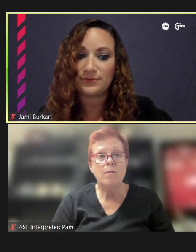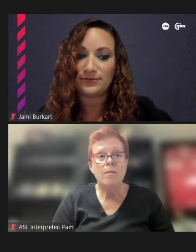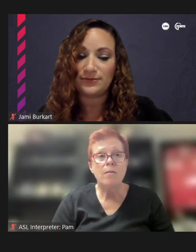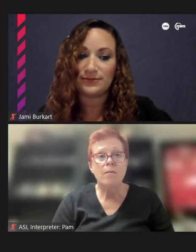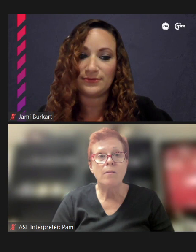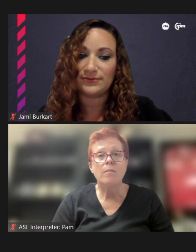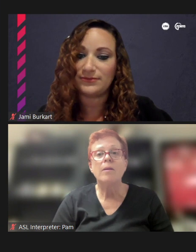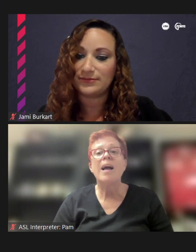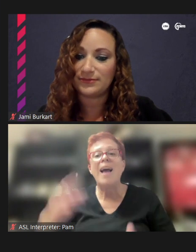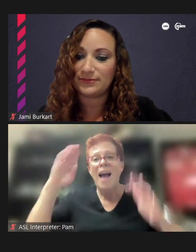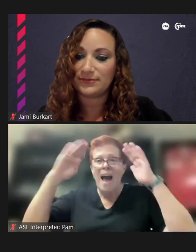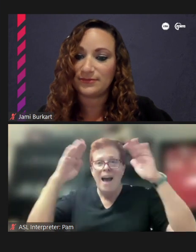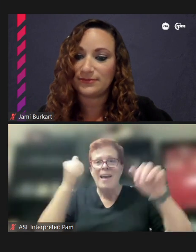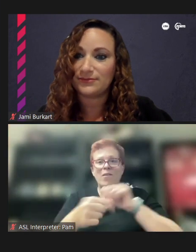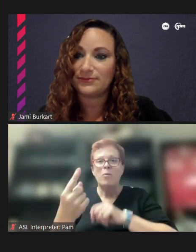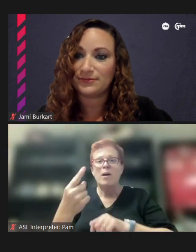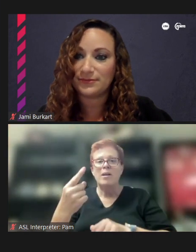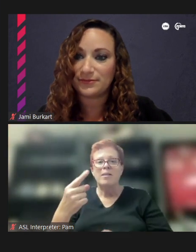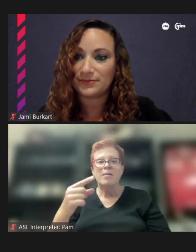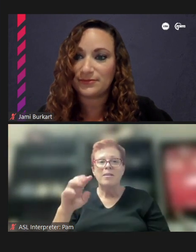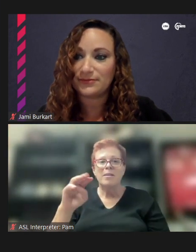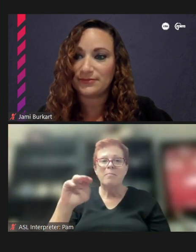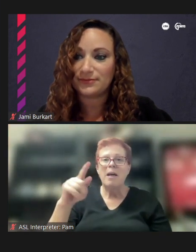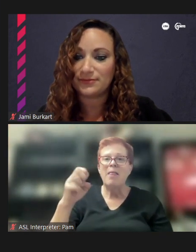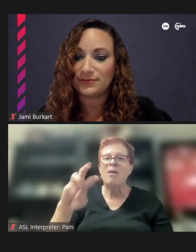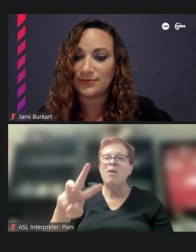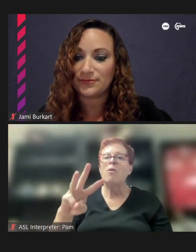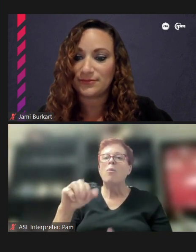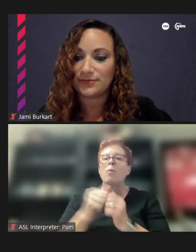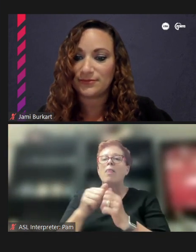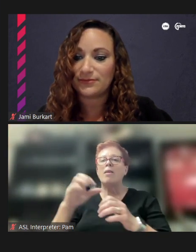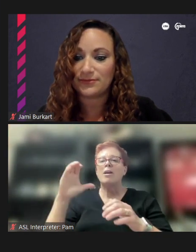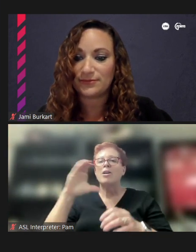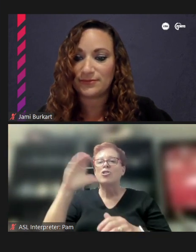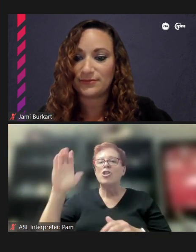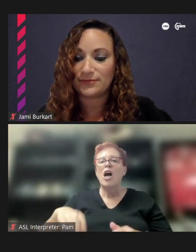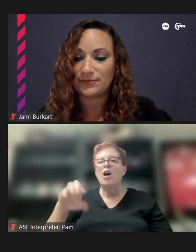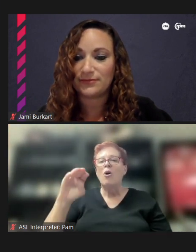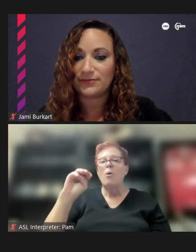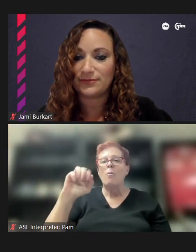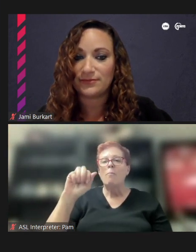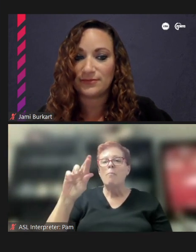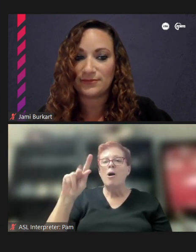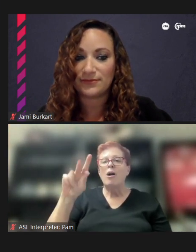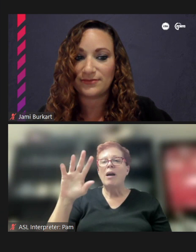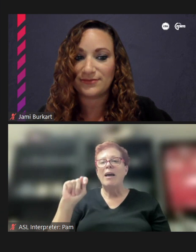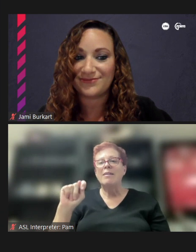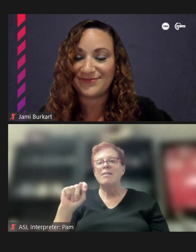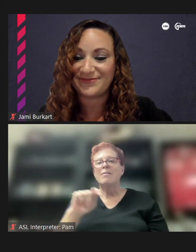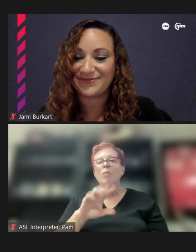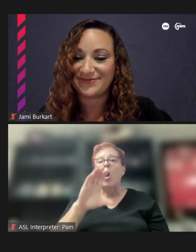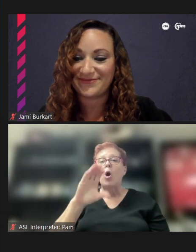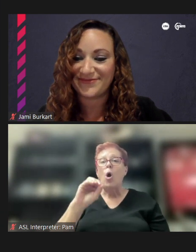Hi everyone, I'm Matthew Roofie, I'm here with Chicago Market which is the co-op that's opening at the corner of Broadway and Wilson there, actually one of your stops.